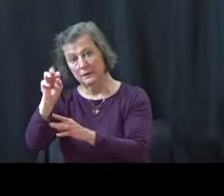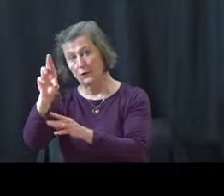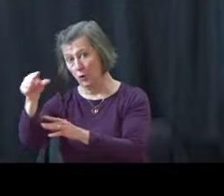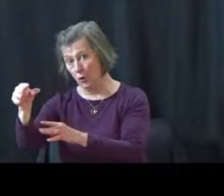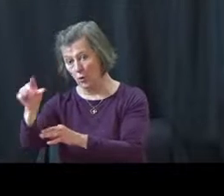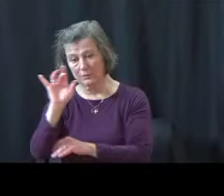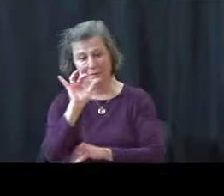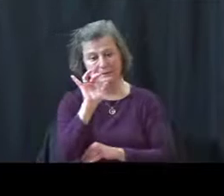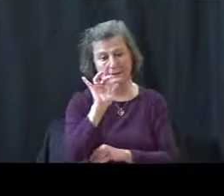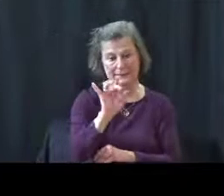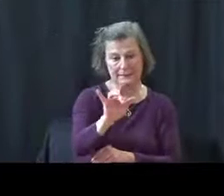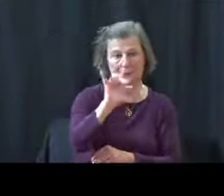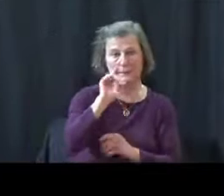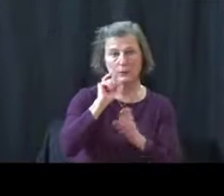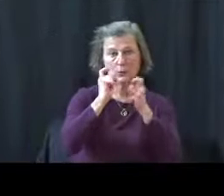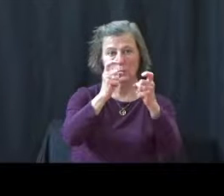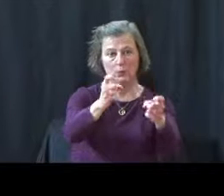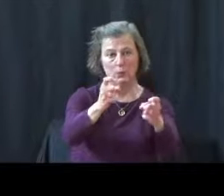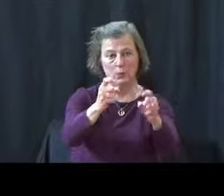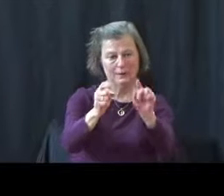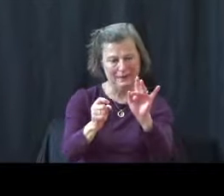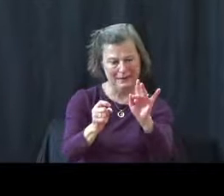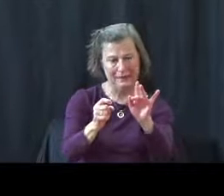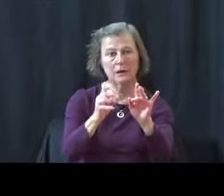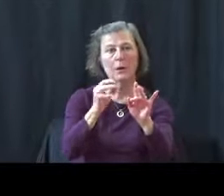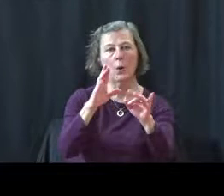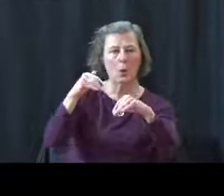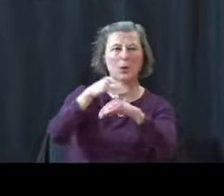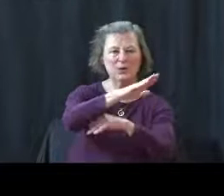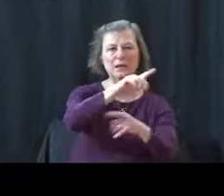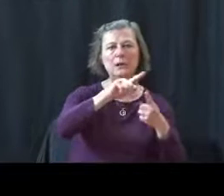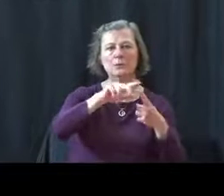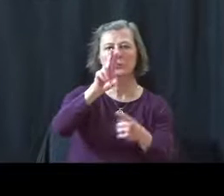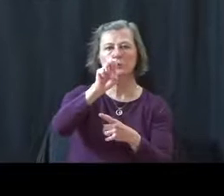button or by sending them in through the US mail.